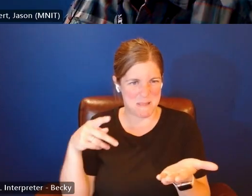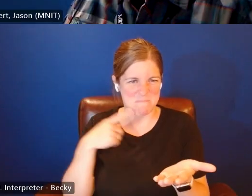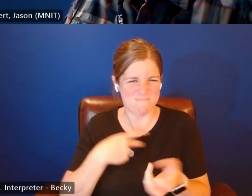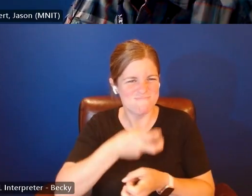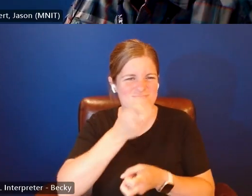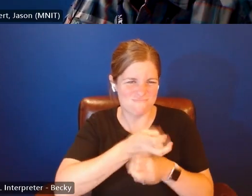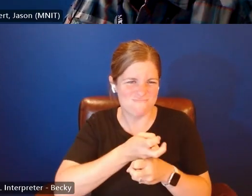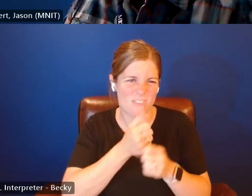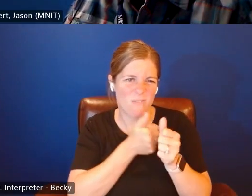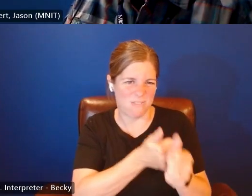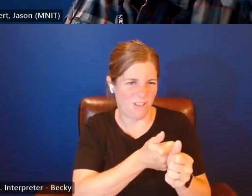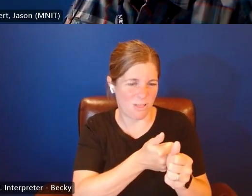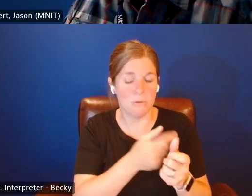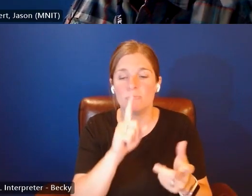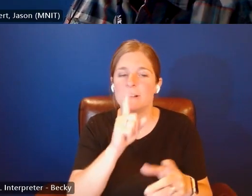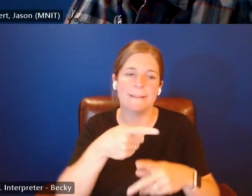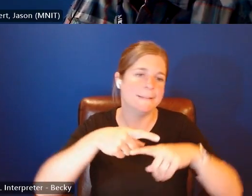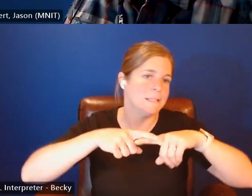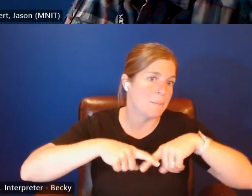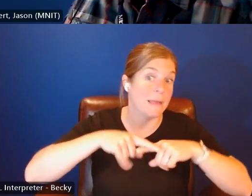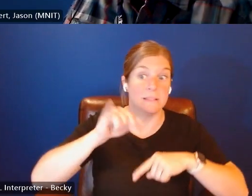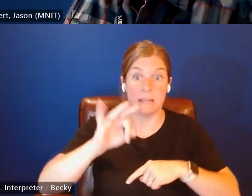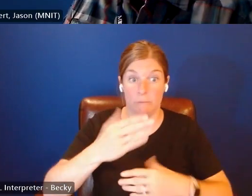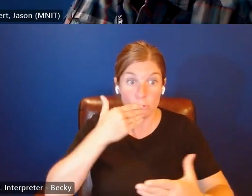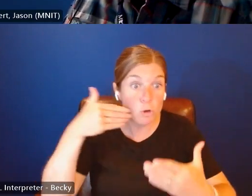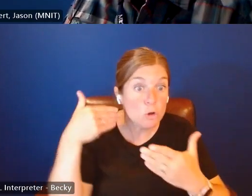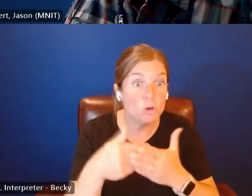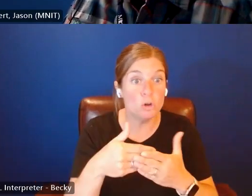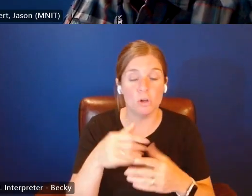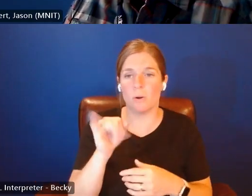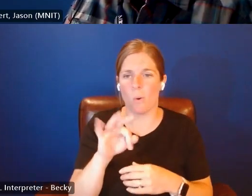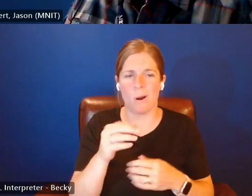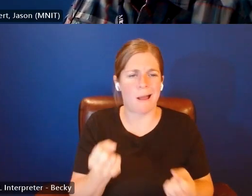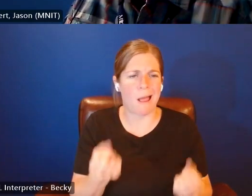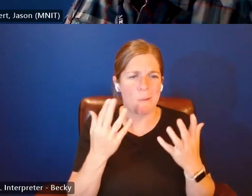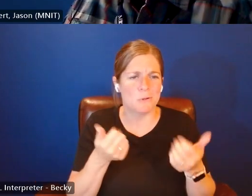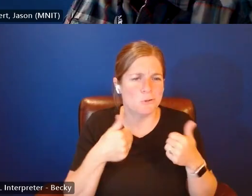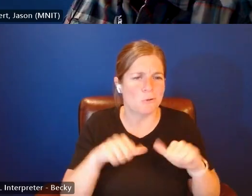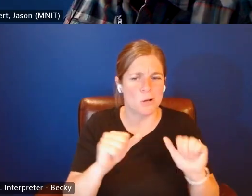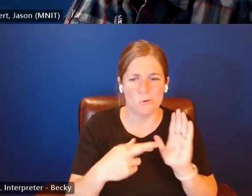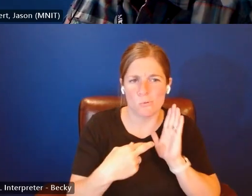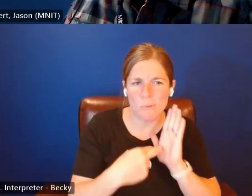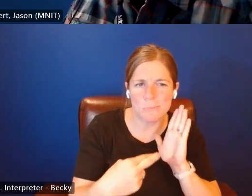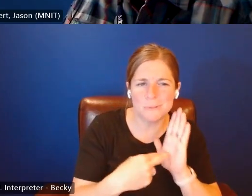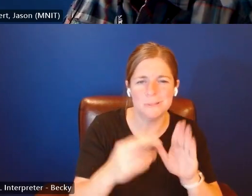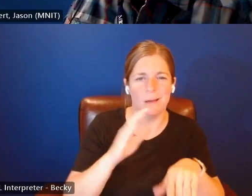It depends on how well it's done, it depends on how much they're trying to represent in the map, all of that.